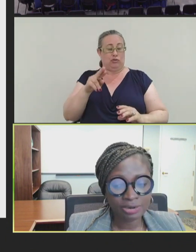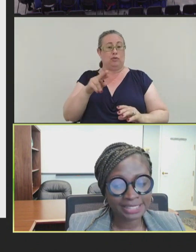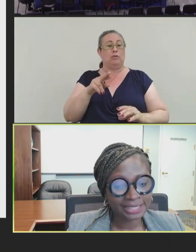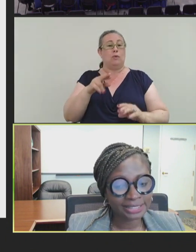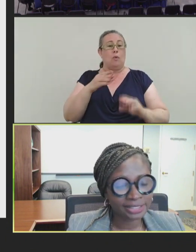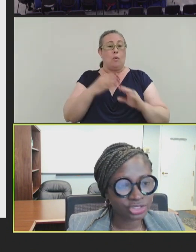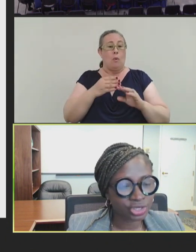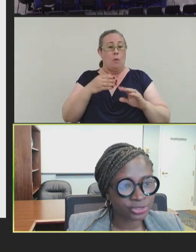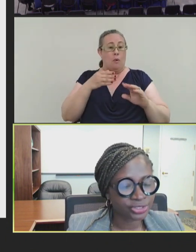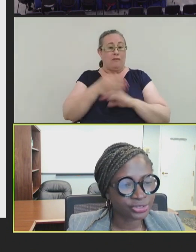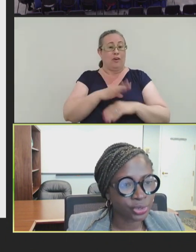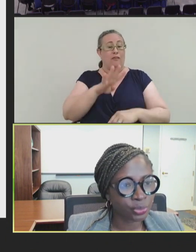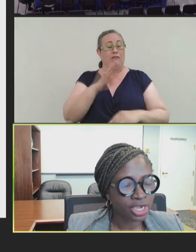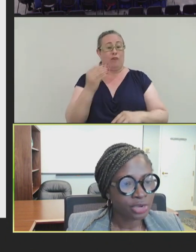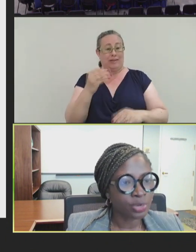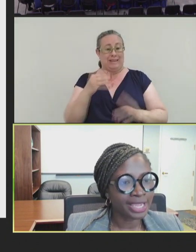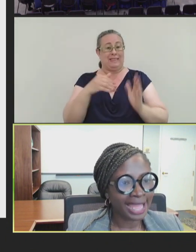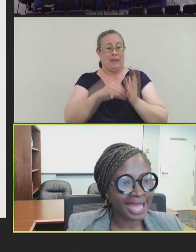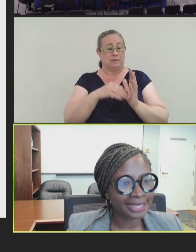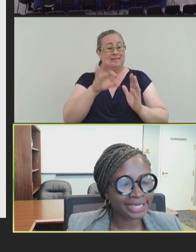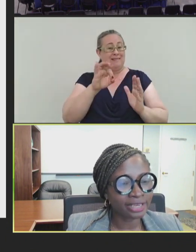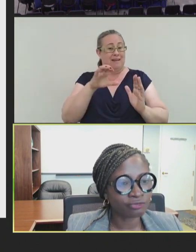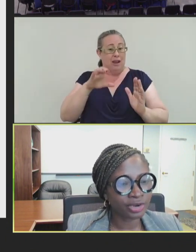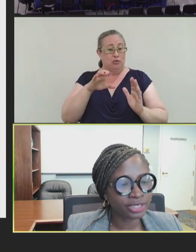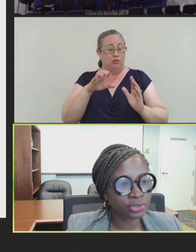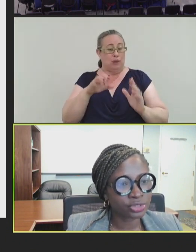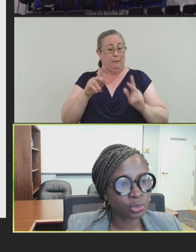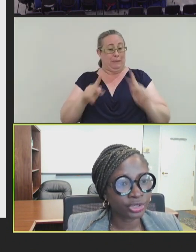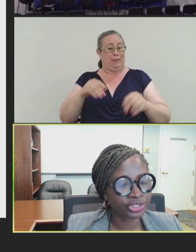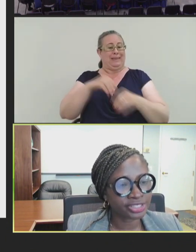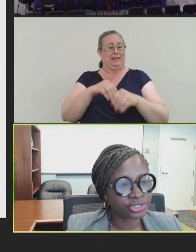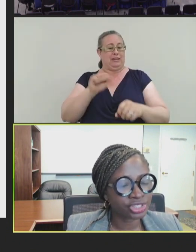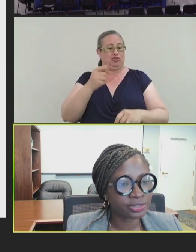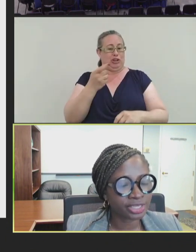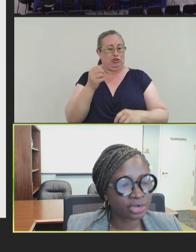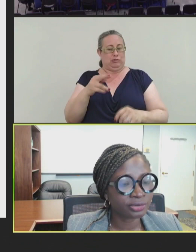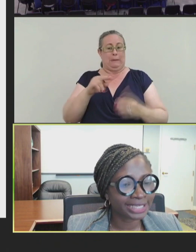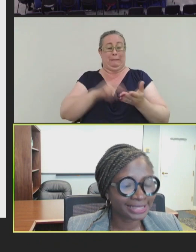residents in the shelter. So, we had, in very close quarters, in shelter congregate